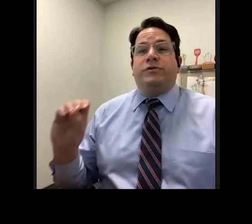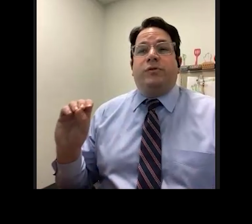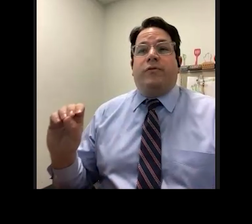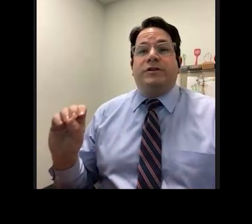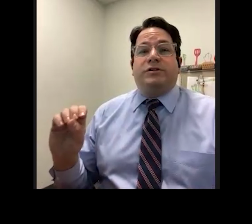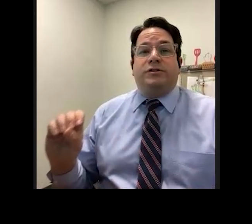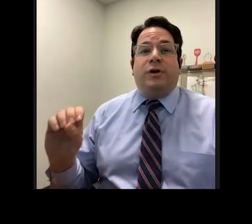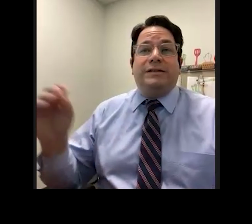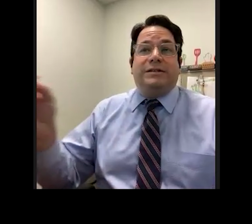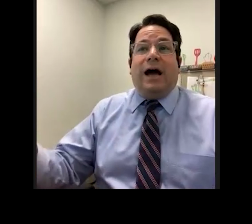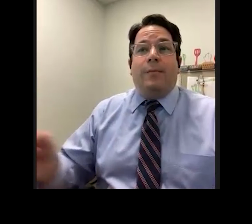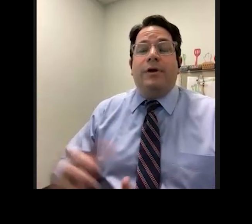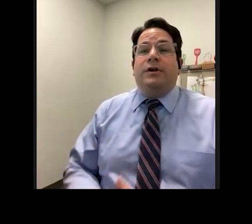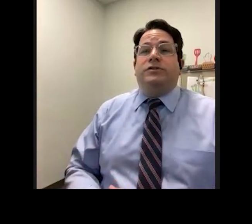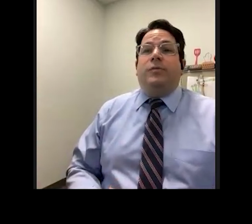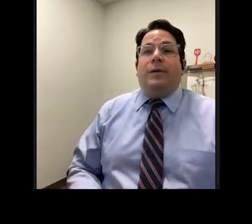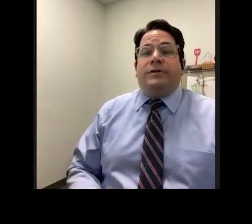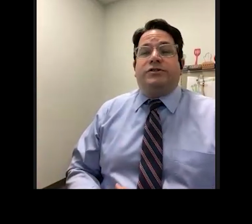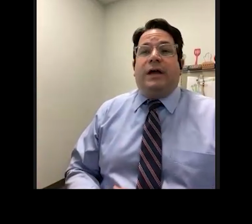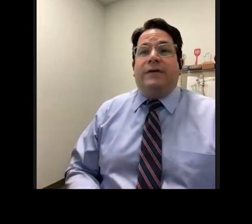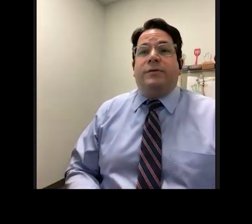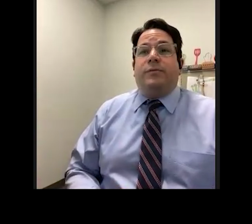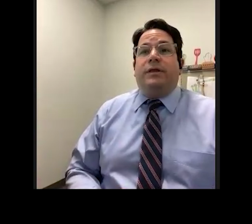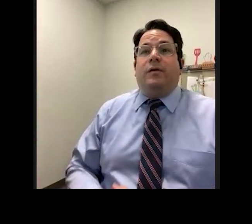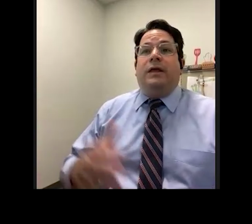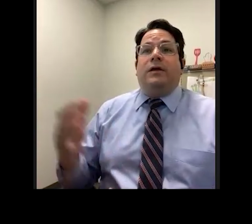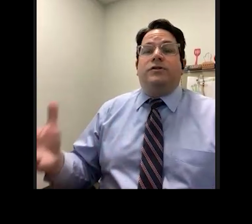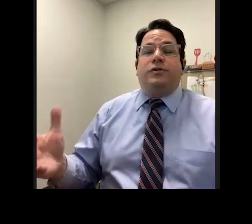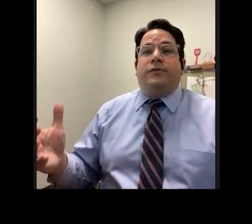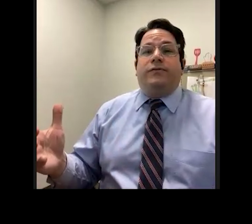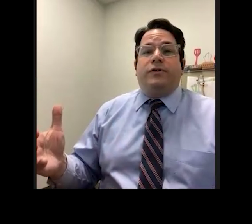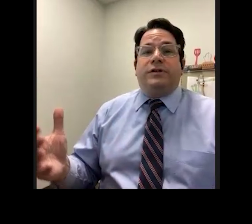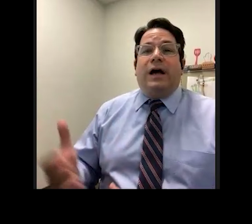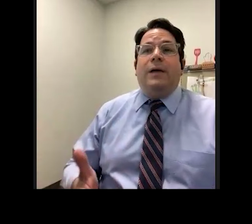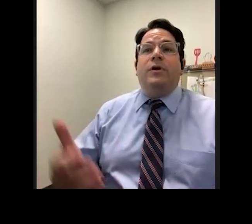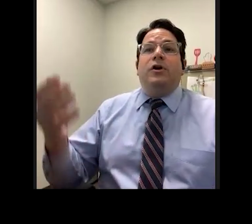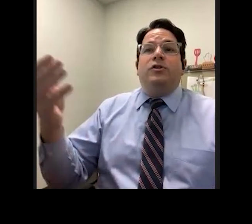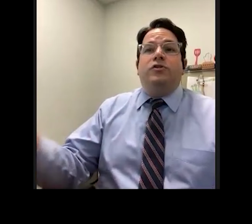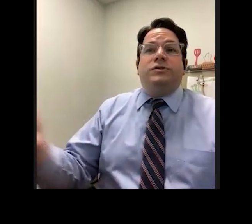use personal information to get a job. So you might potentially have somebody that in the country for the first time,